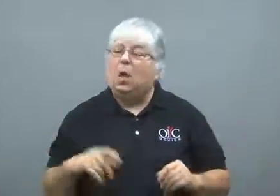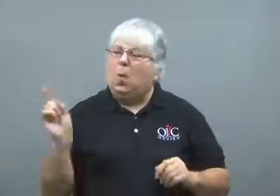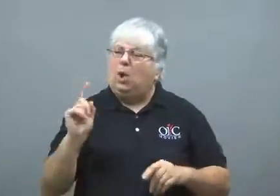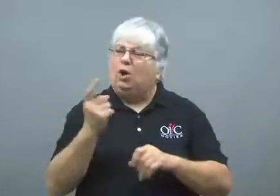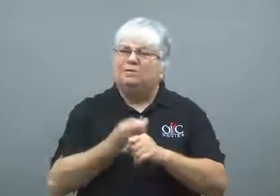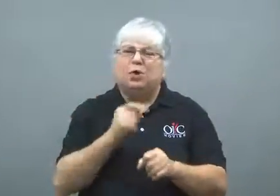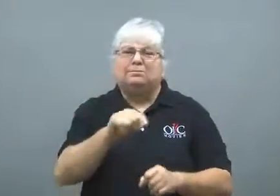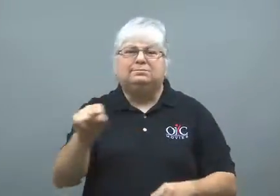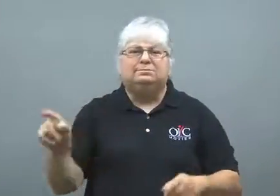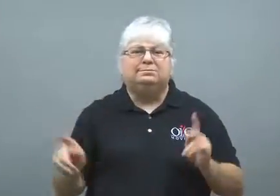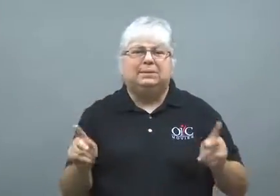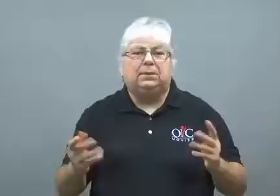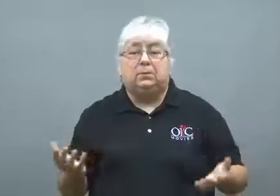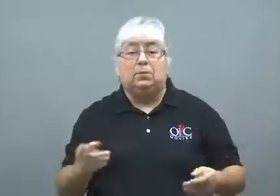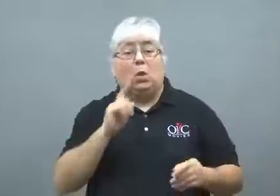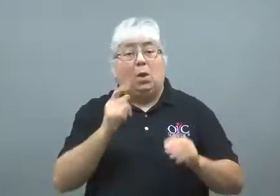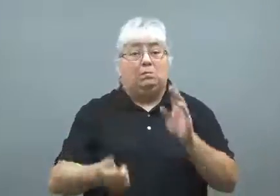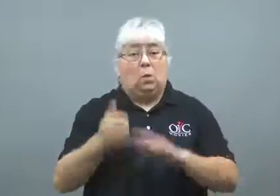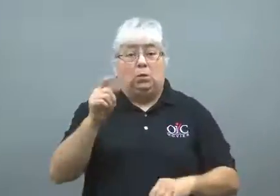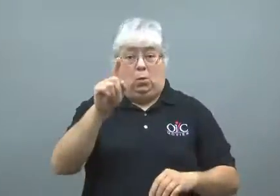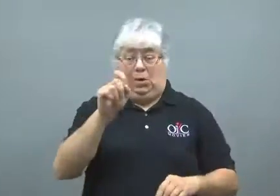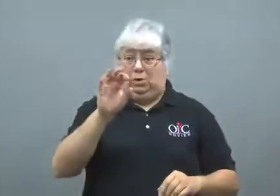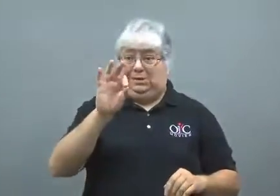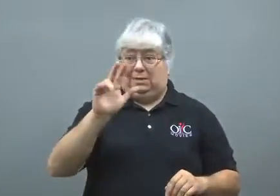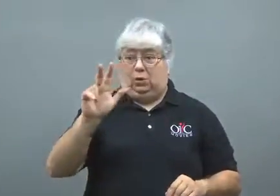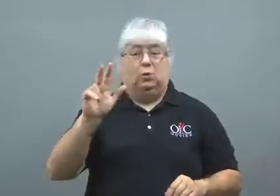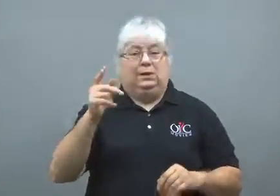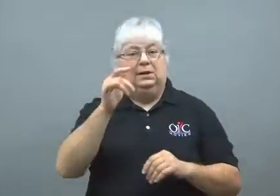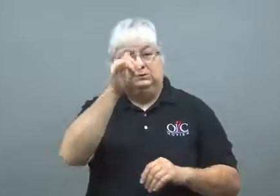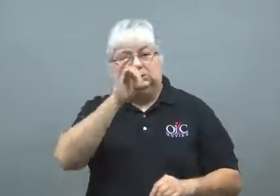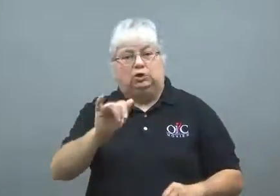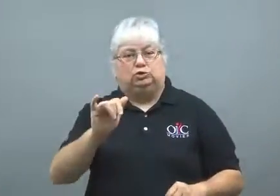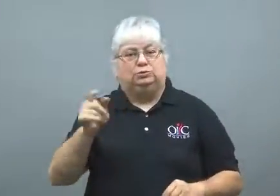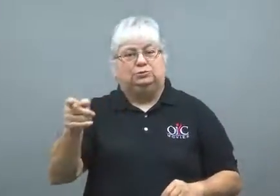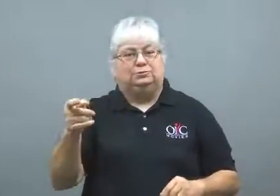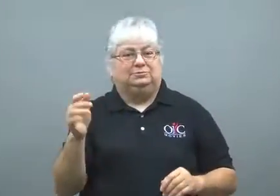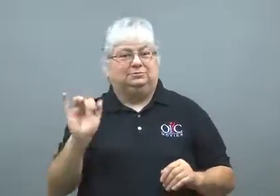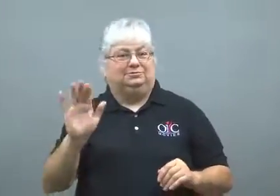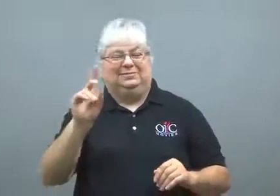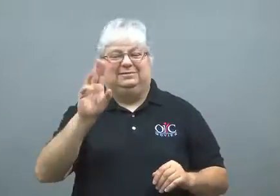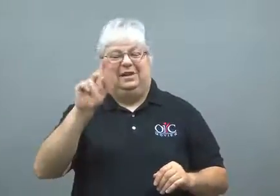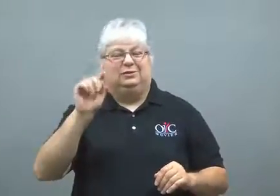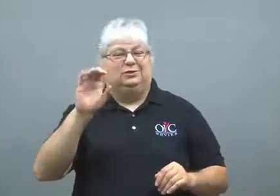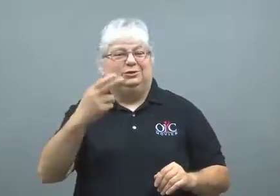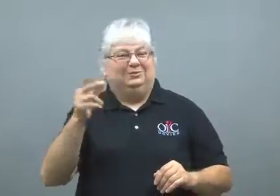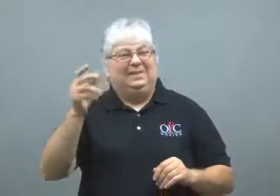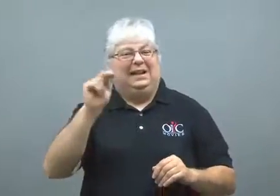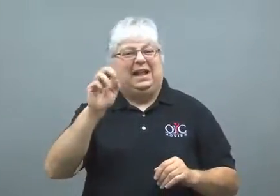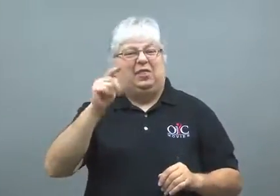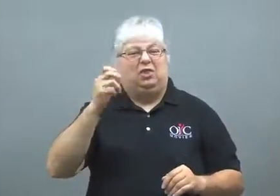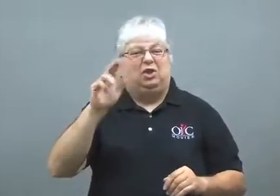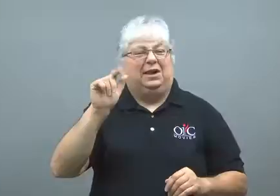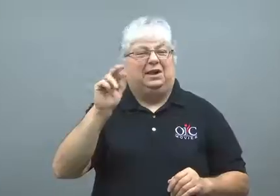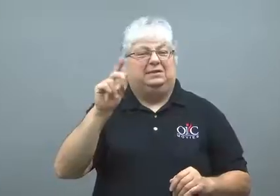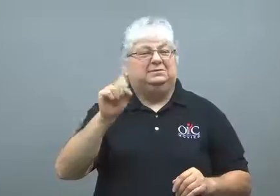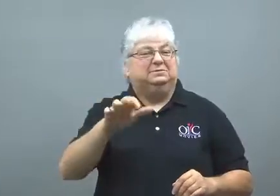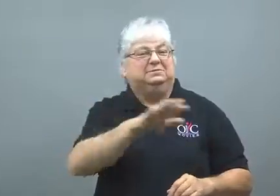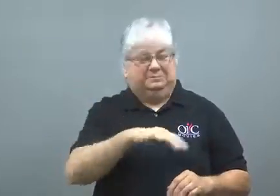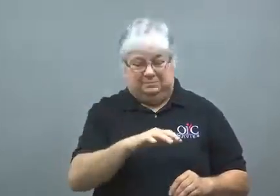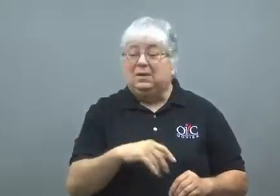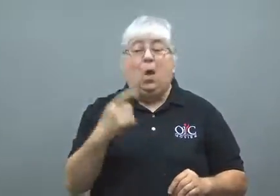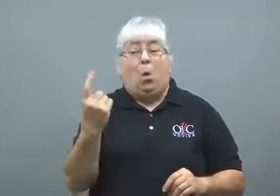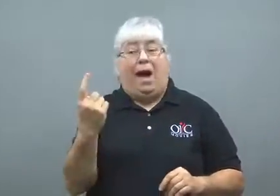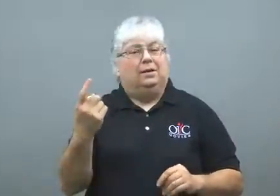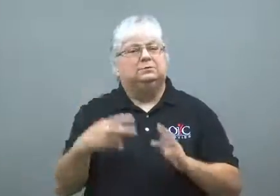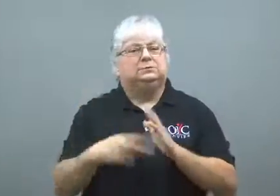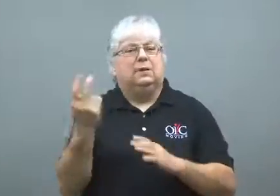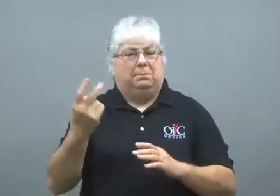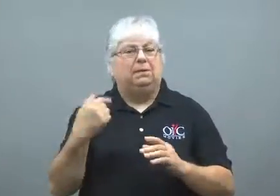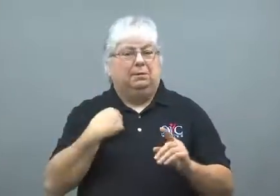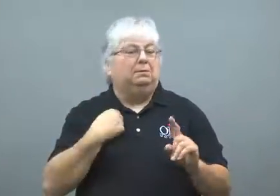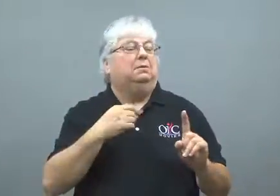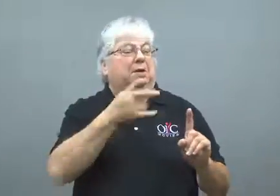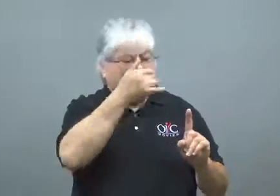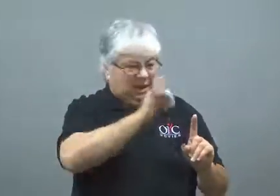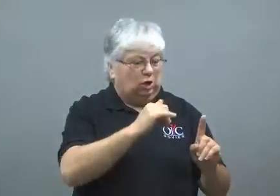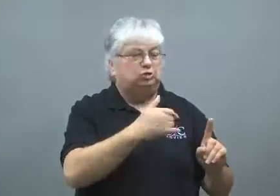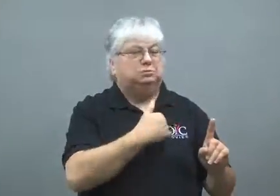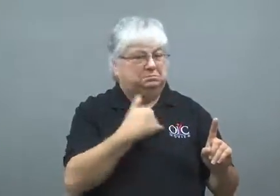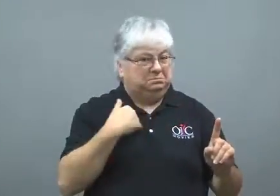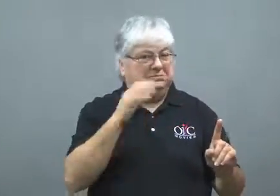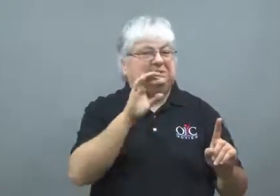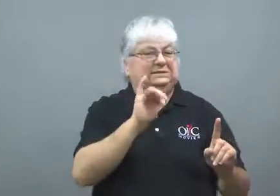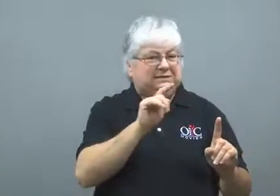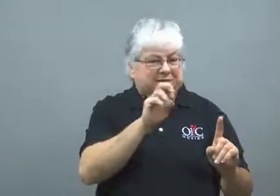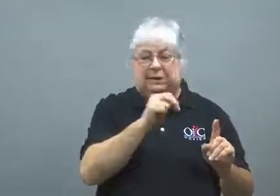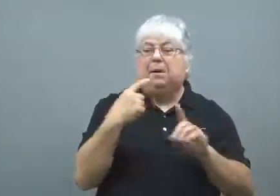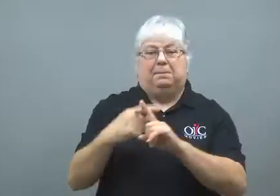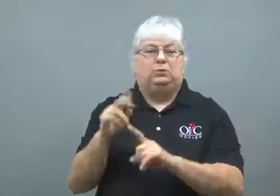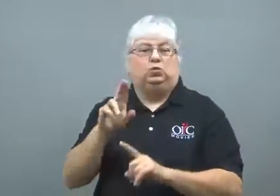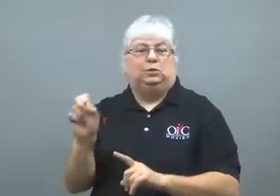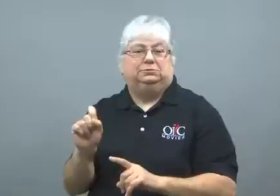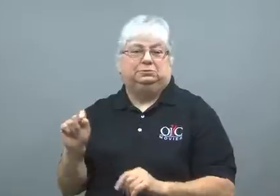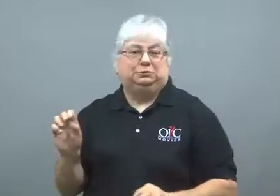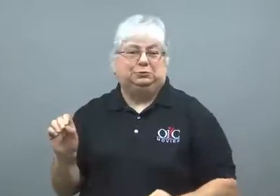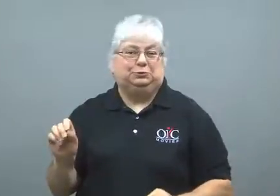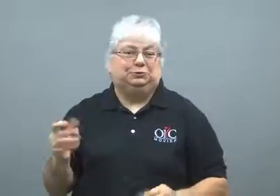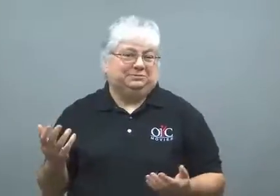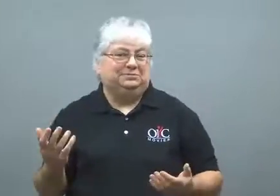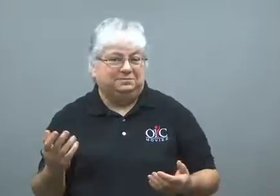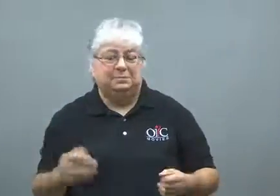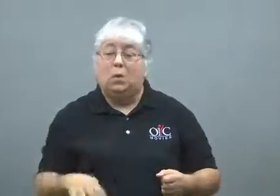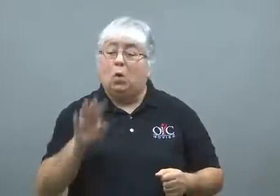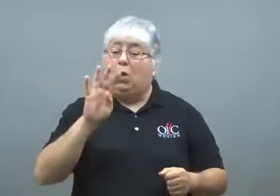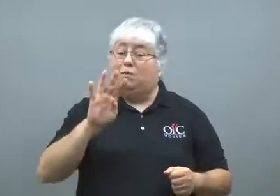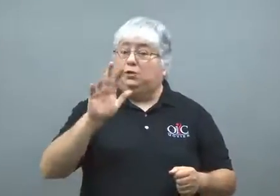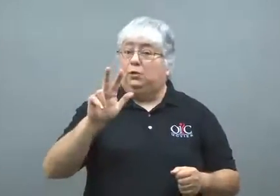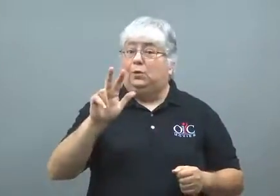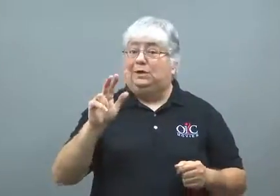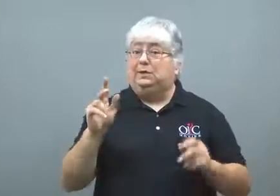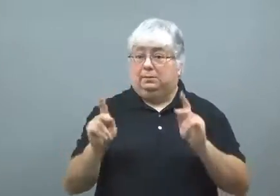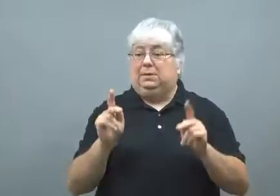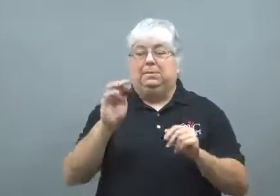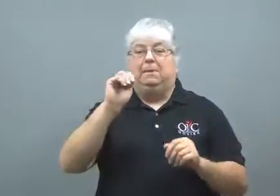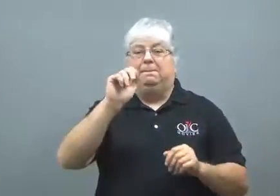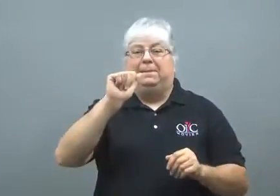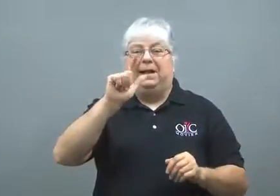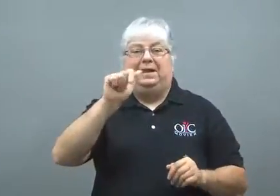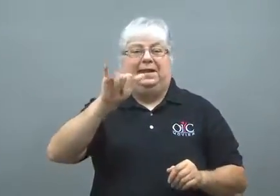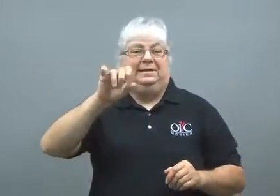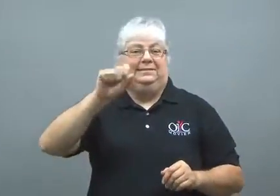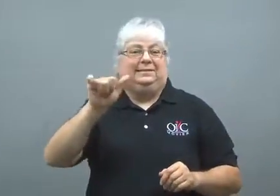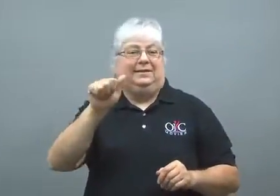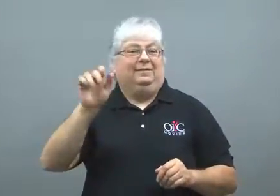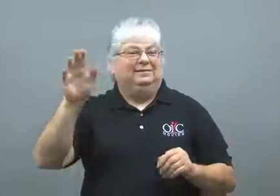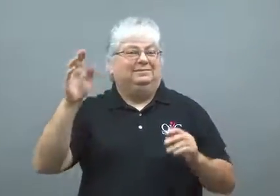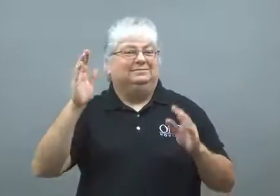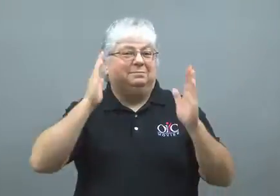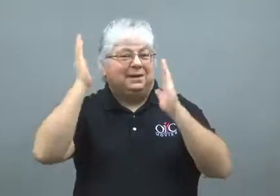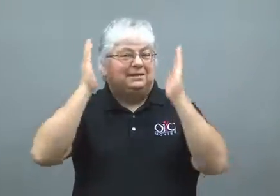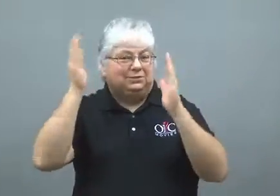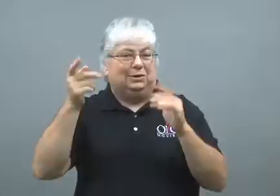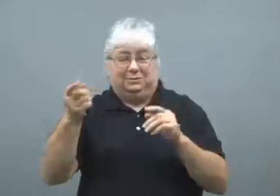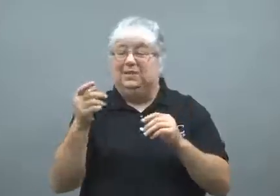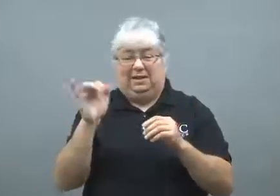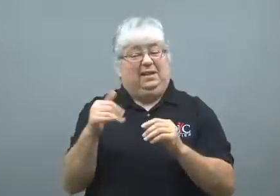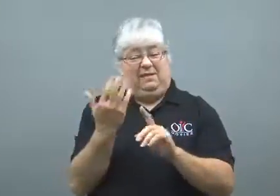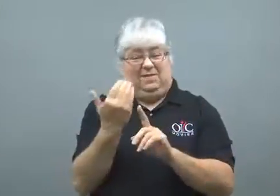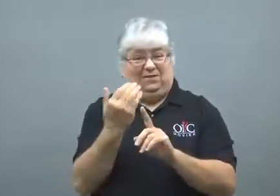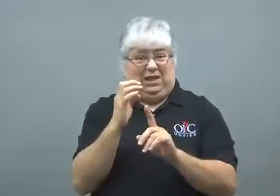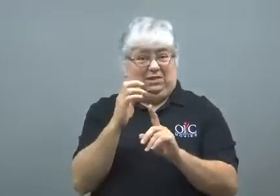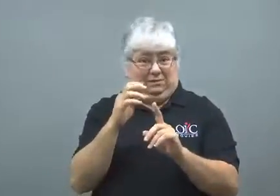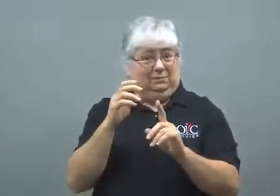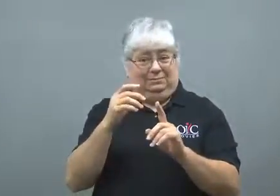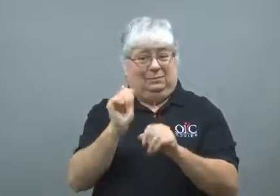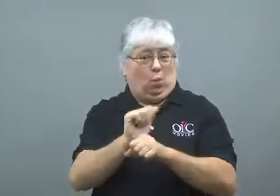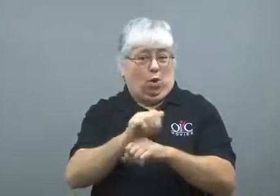193 of them were Dutch, one of which held dual citizenship with the U.S.